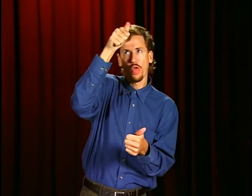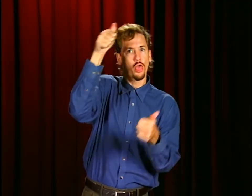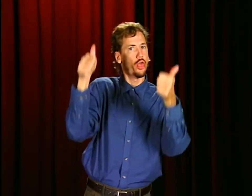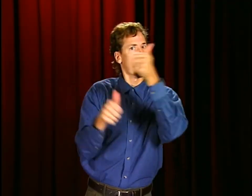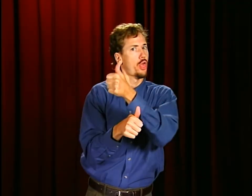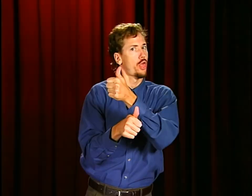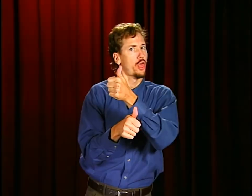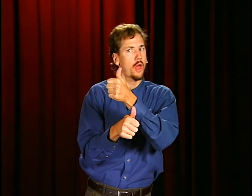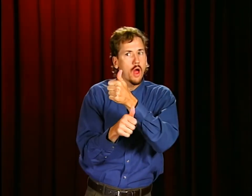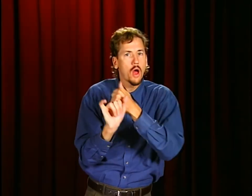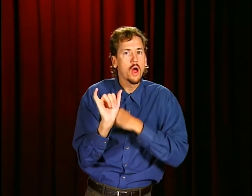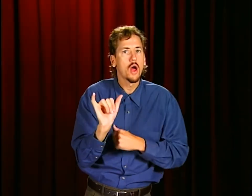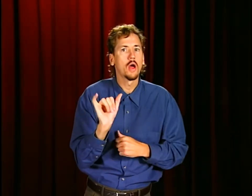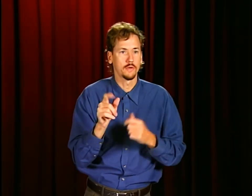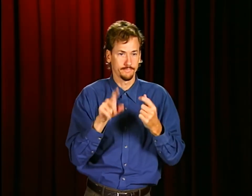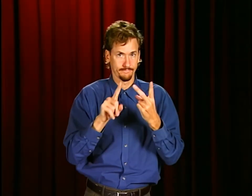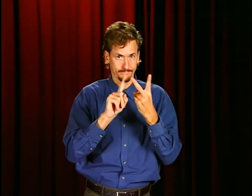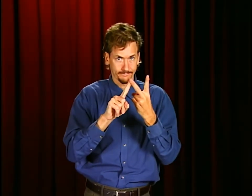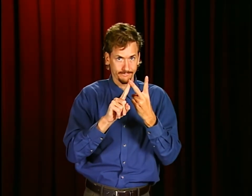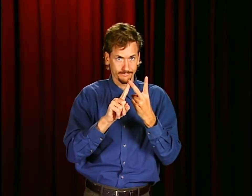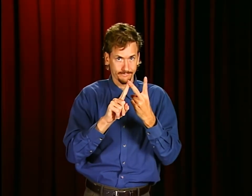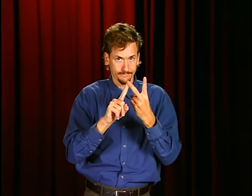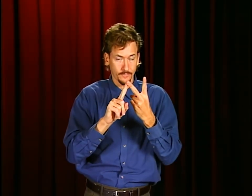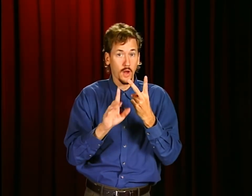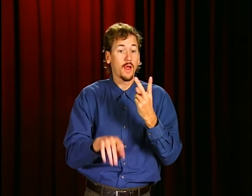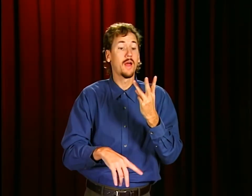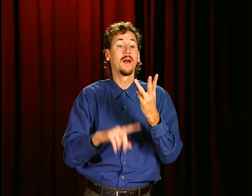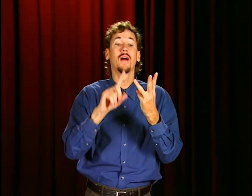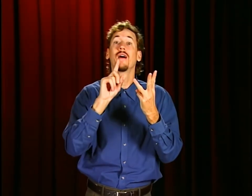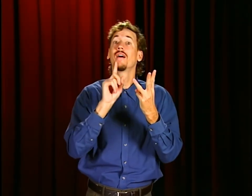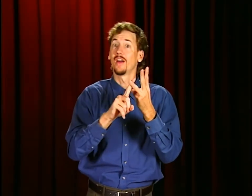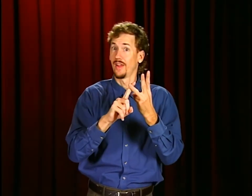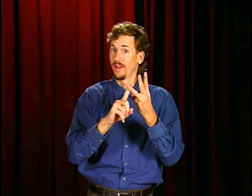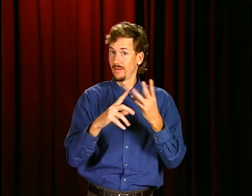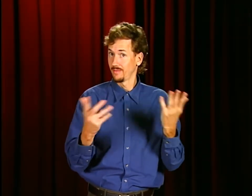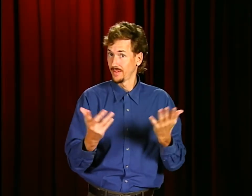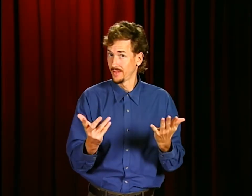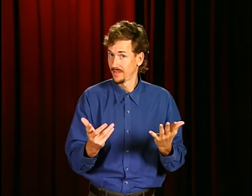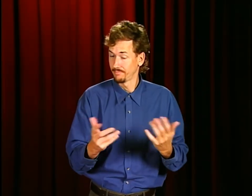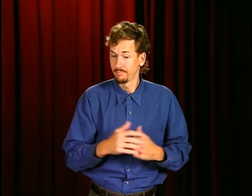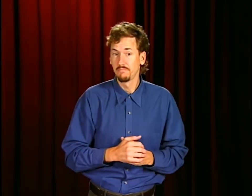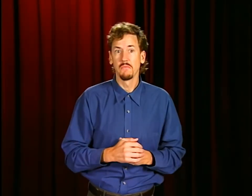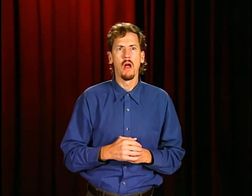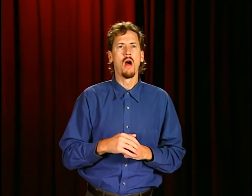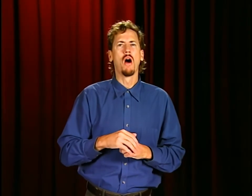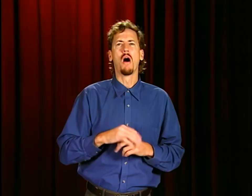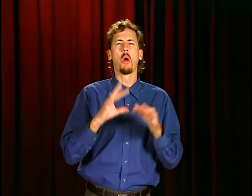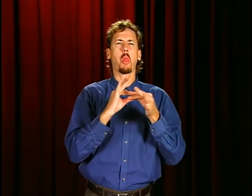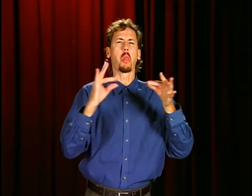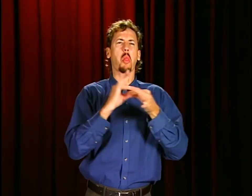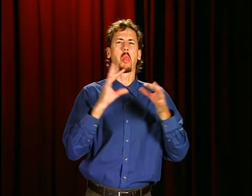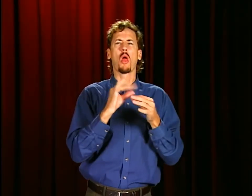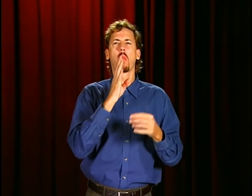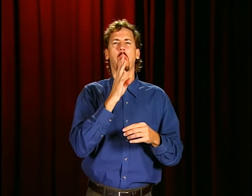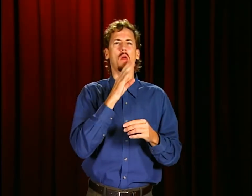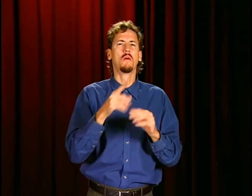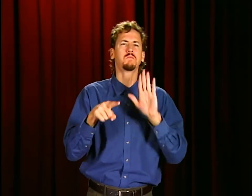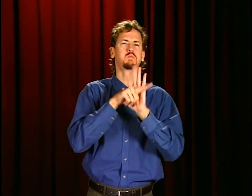OH, OKAY. I UNDERSTAND YOUR POINT. I PROMISE I'M NOT GOING TO TELL ANOTHER LIE. I'M SORRY.